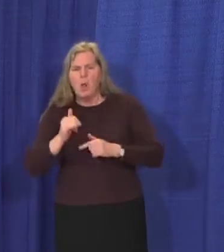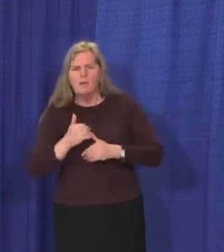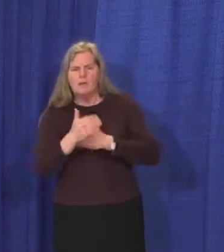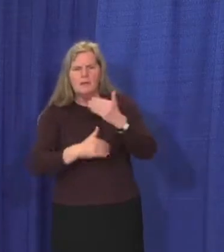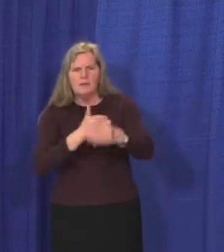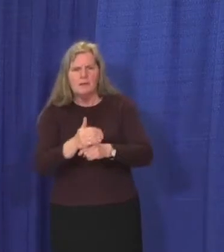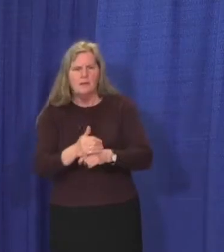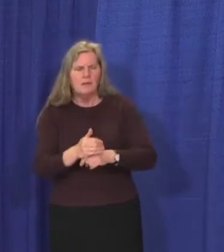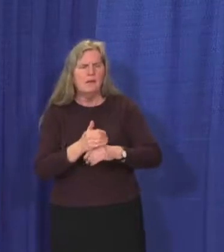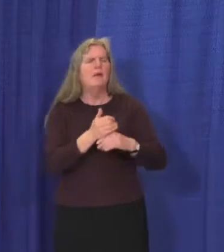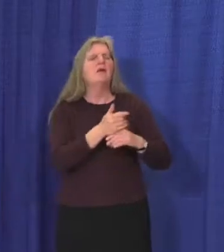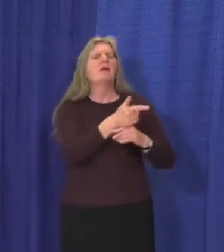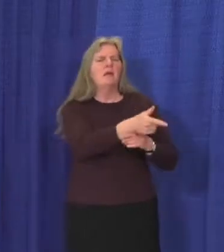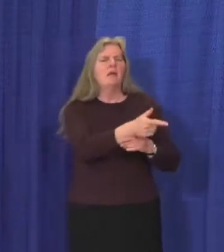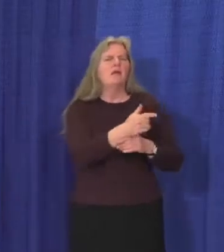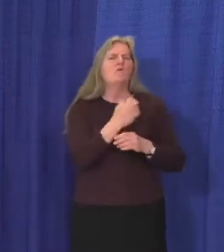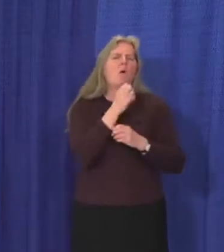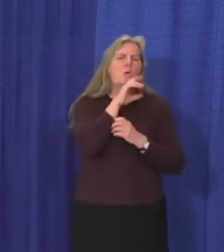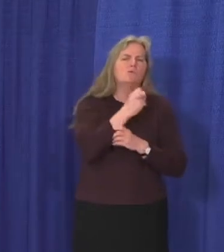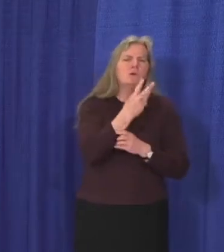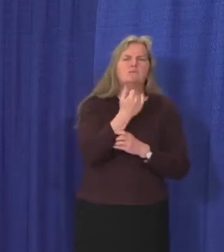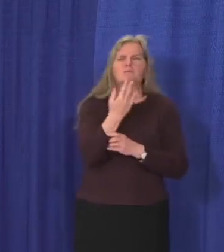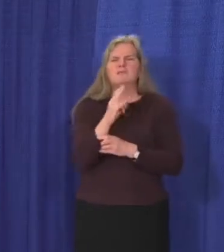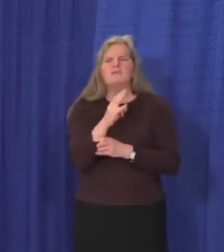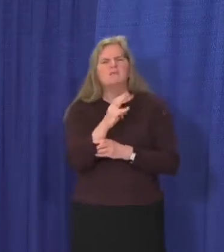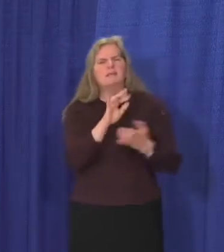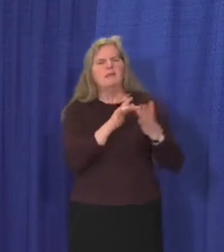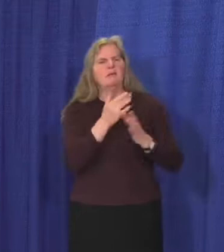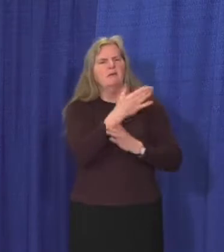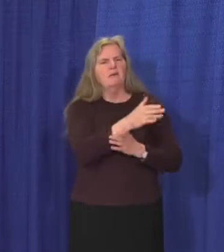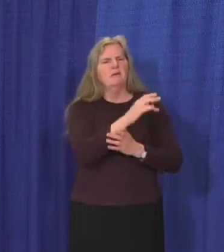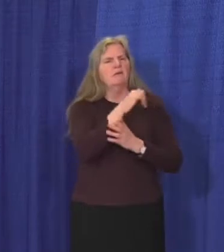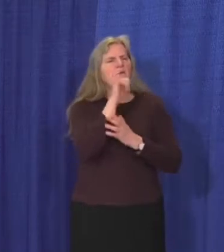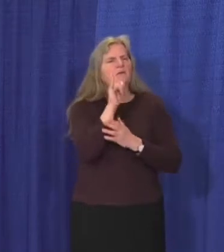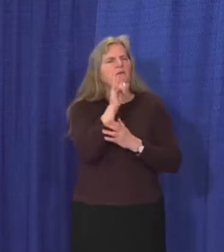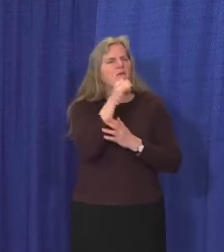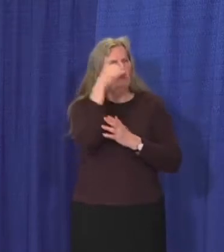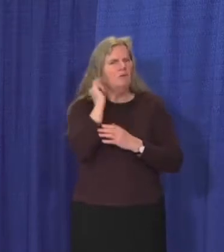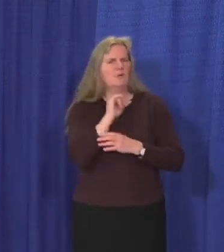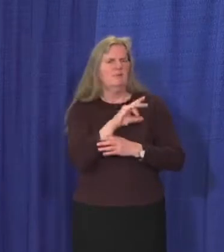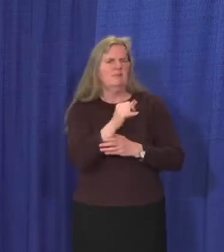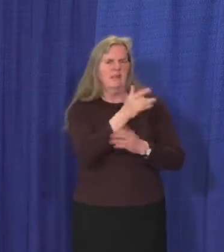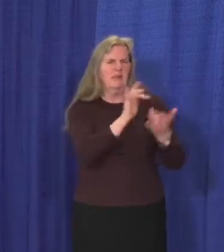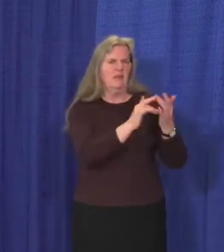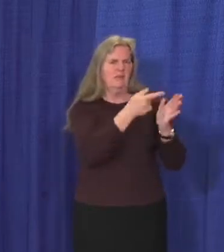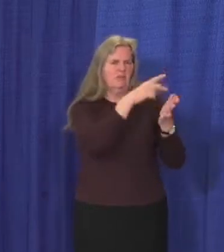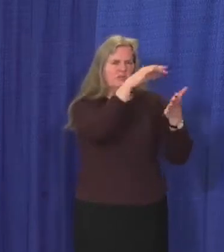rollover released yesterday and can be found online.